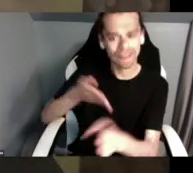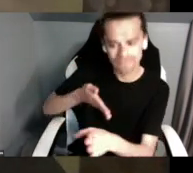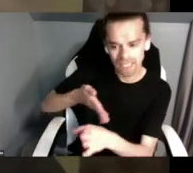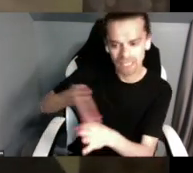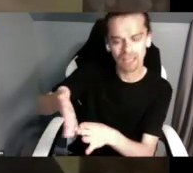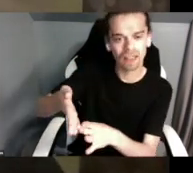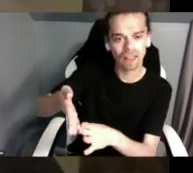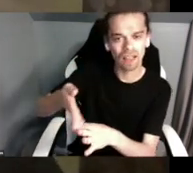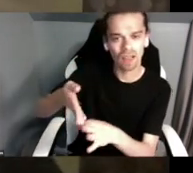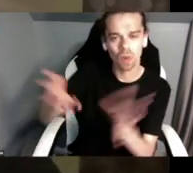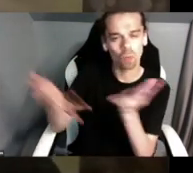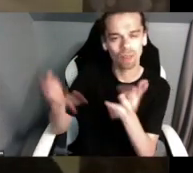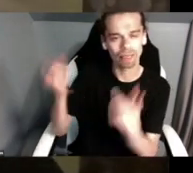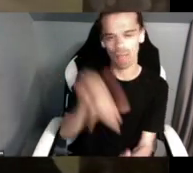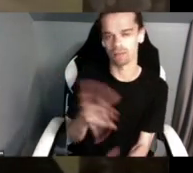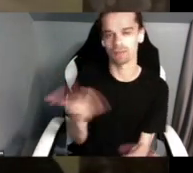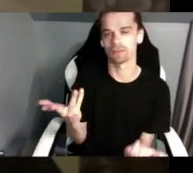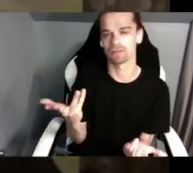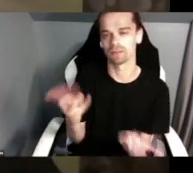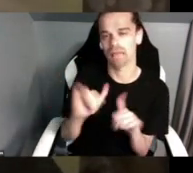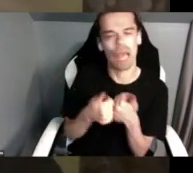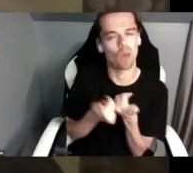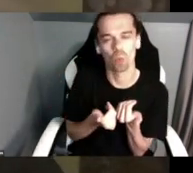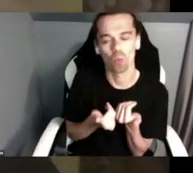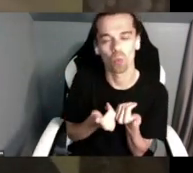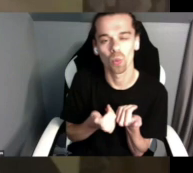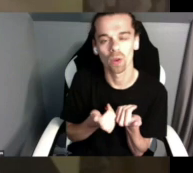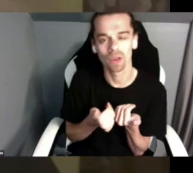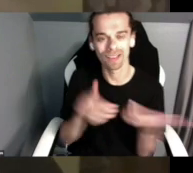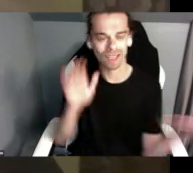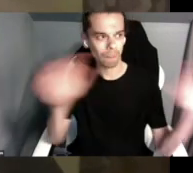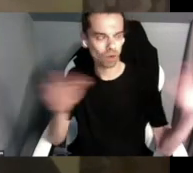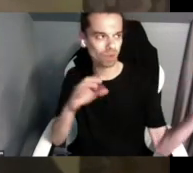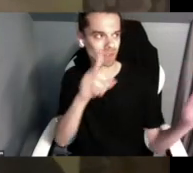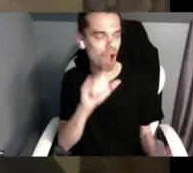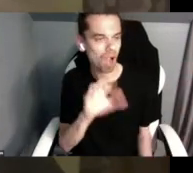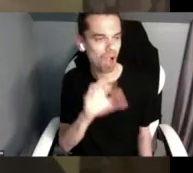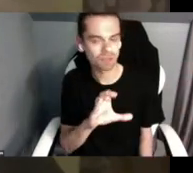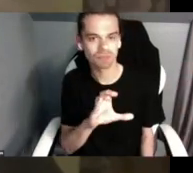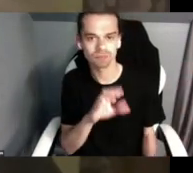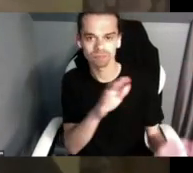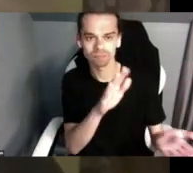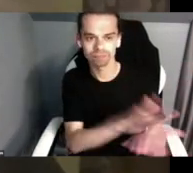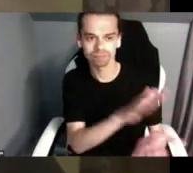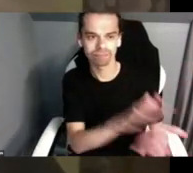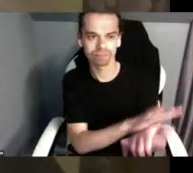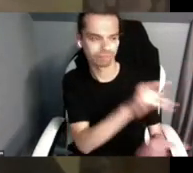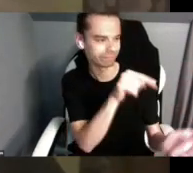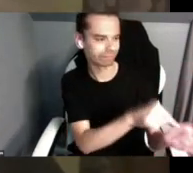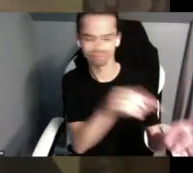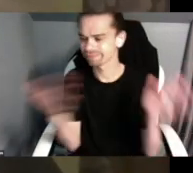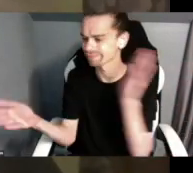it is without comparable documents? There needs to be more. How will we